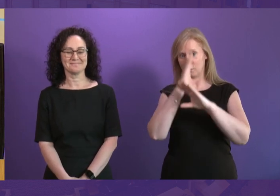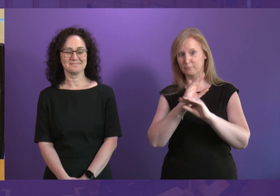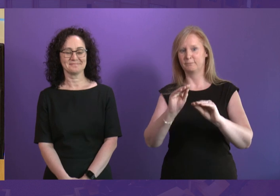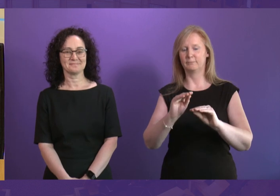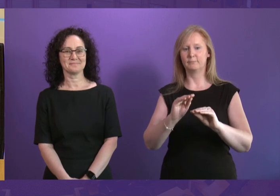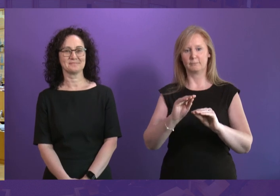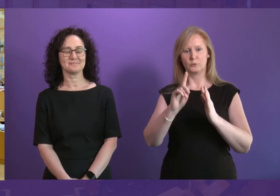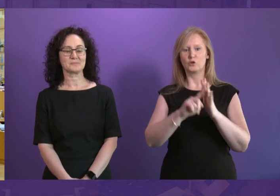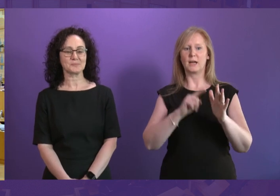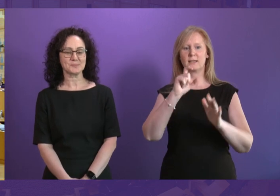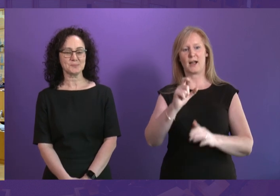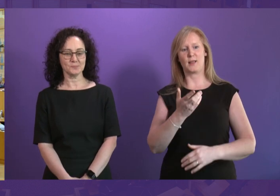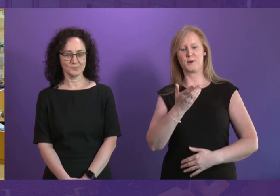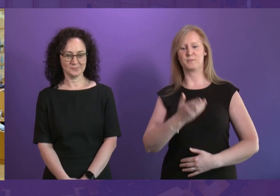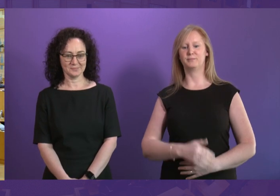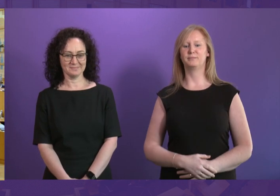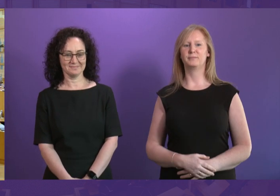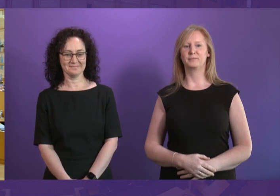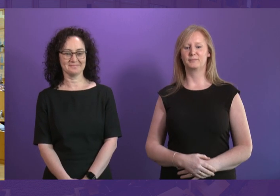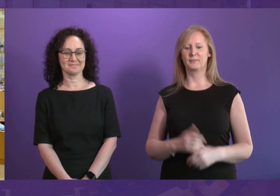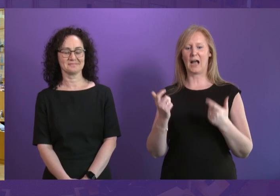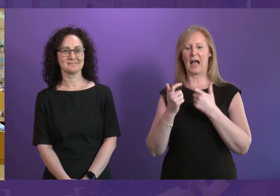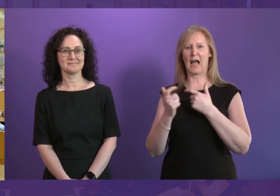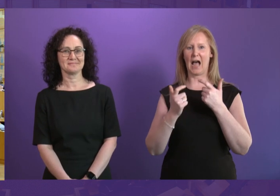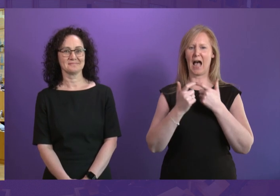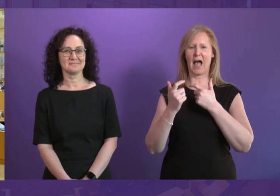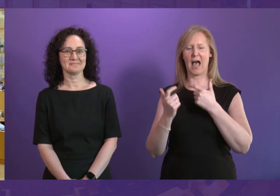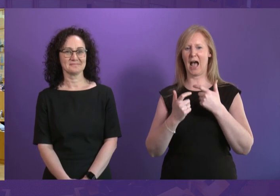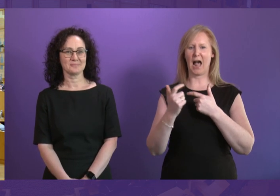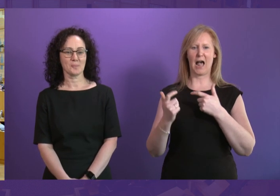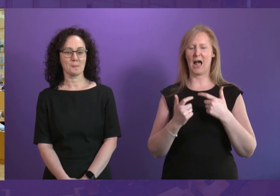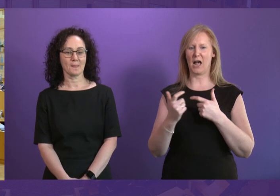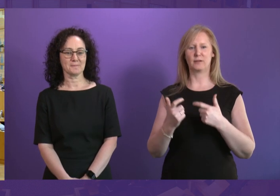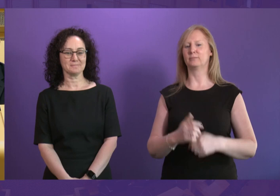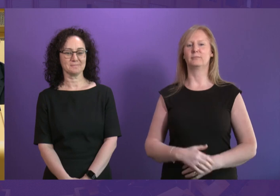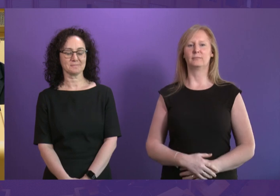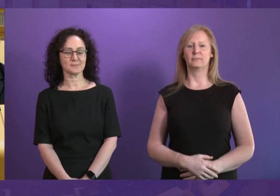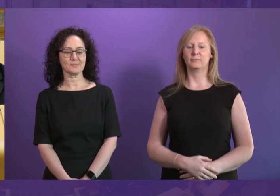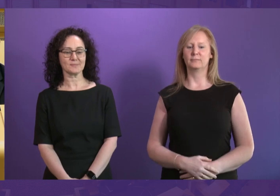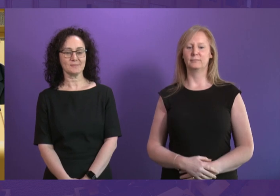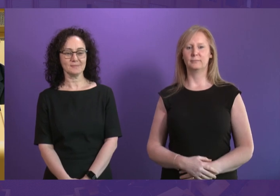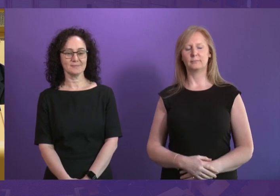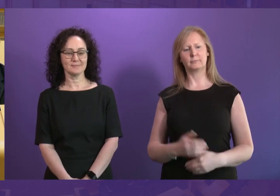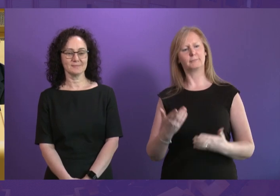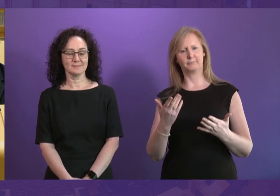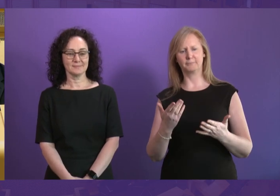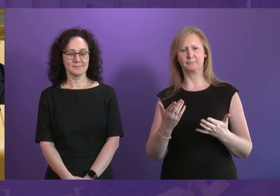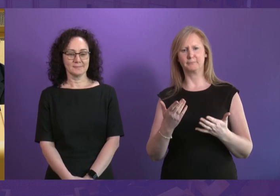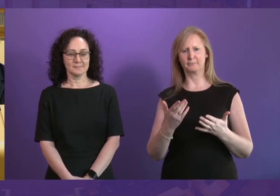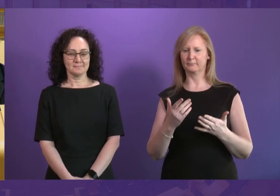Jackson Carlaw (Eastwood) (Con): Well, after that lengthy introduction, Presiding